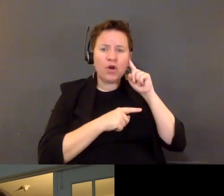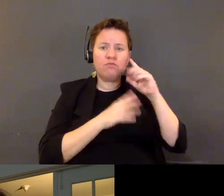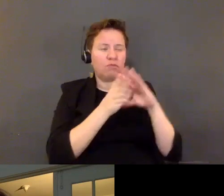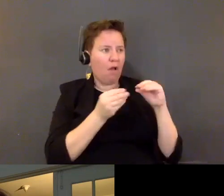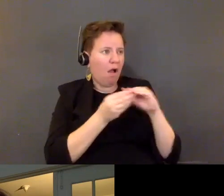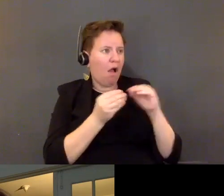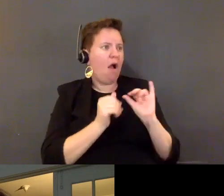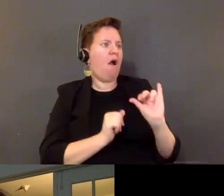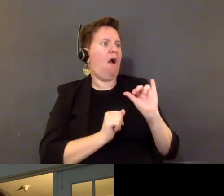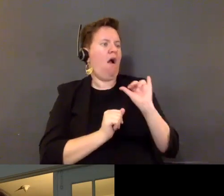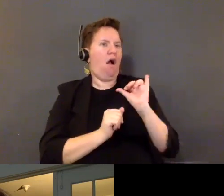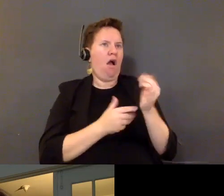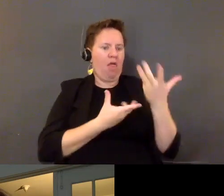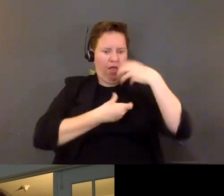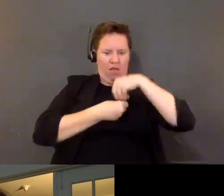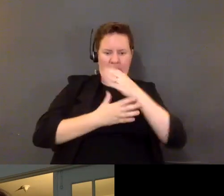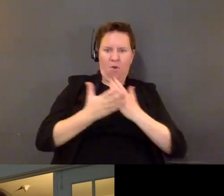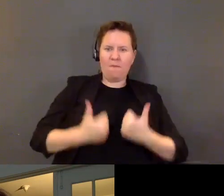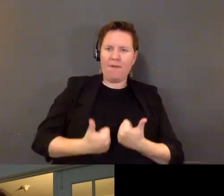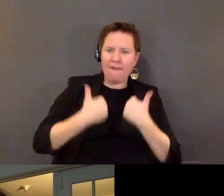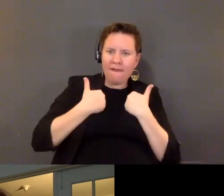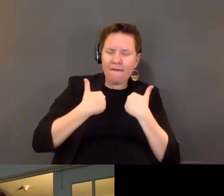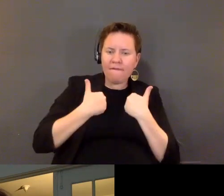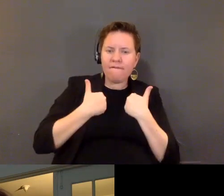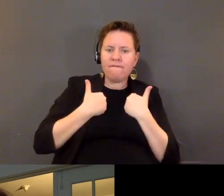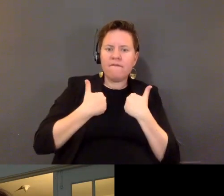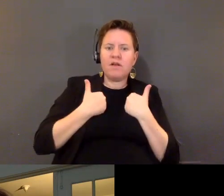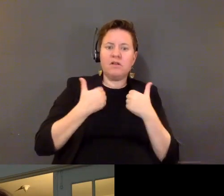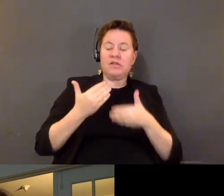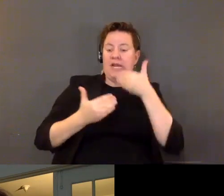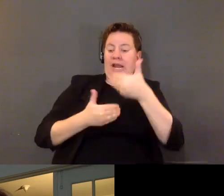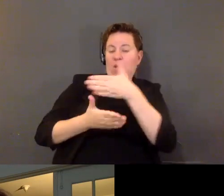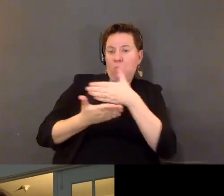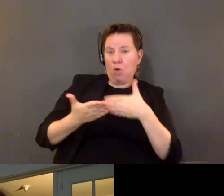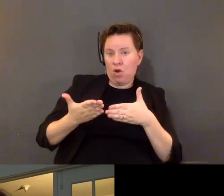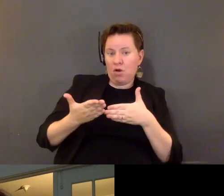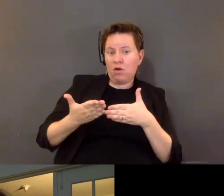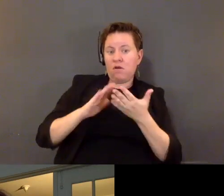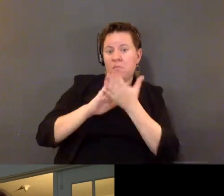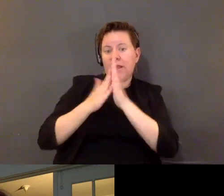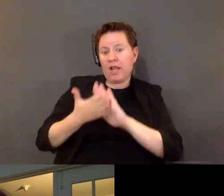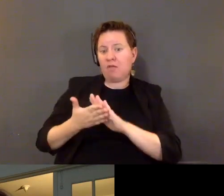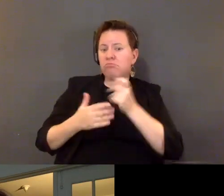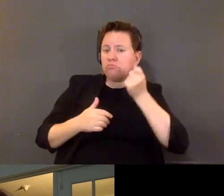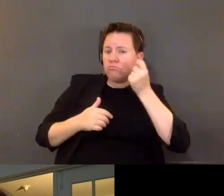themselves into my life and so the next part of it really became understanding myself through